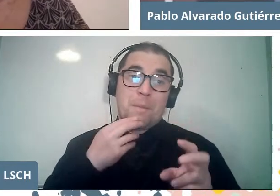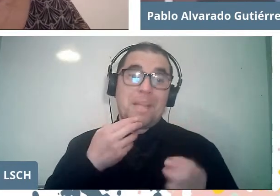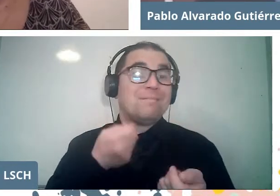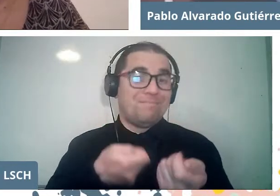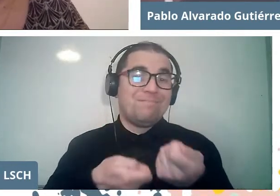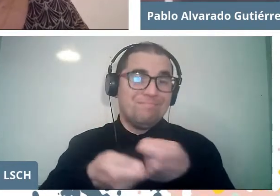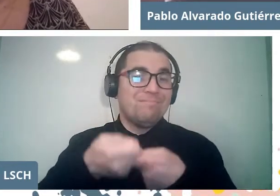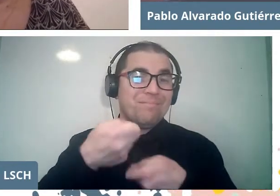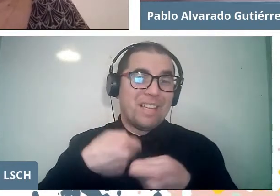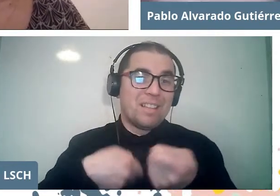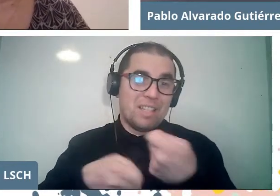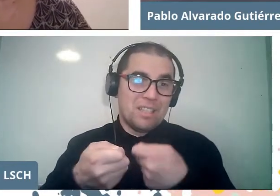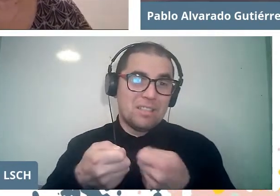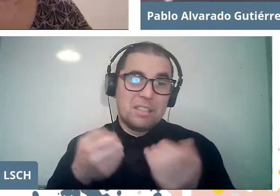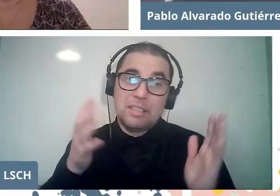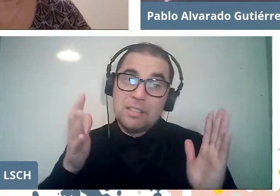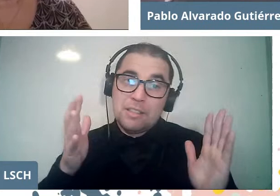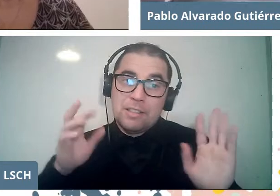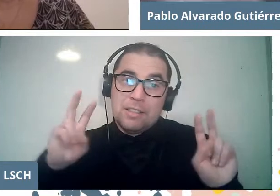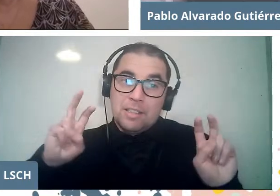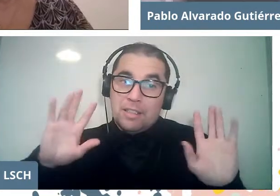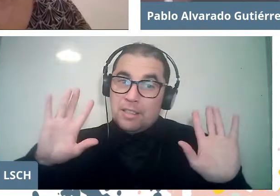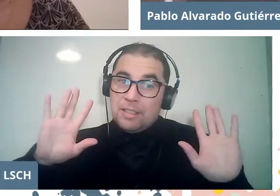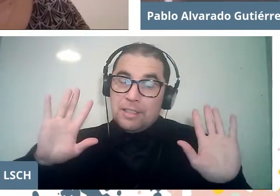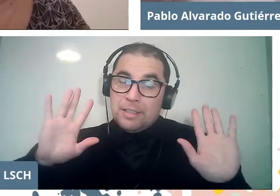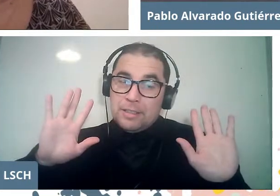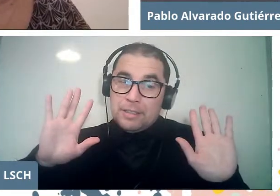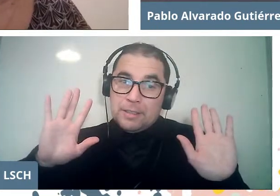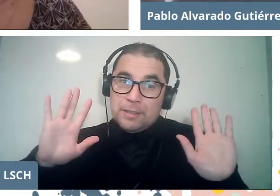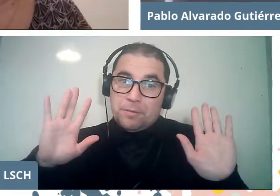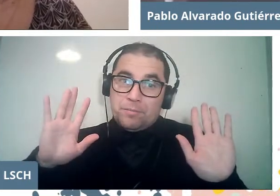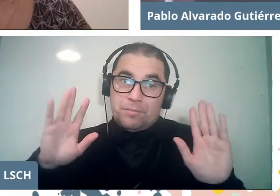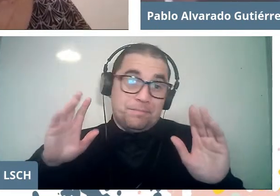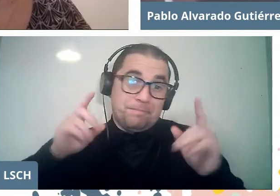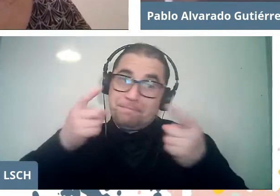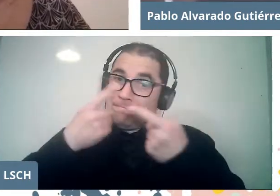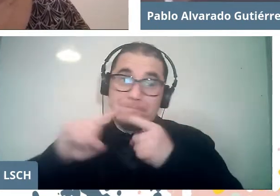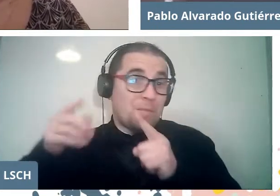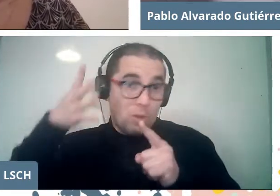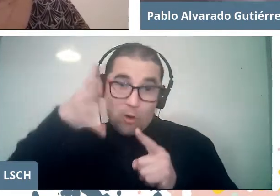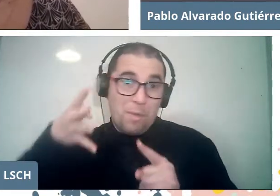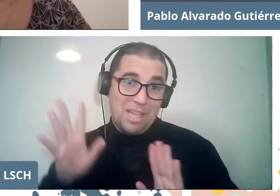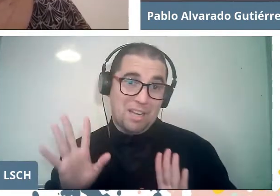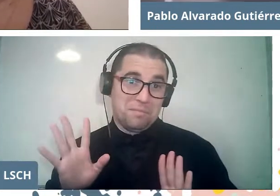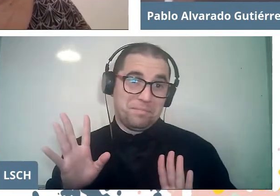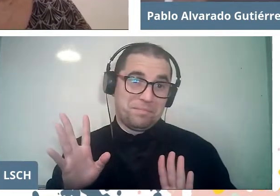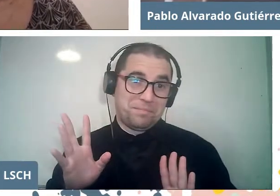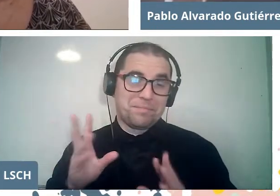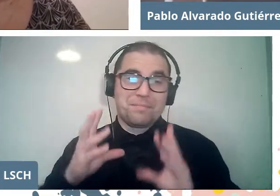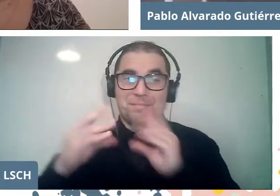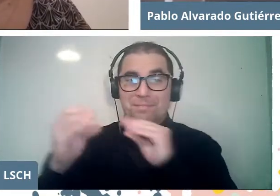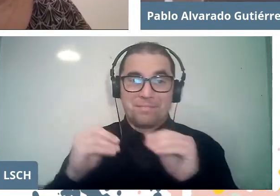But hey, that theme is for days, for hours. That's right.